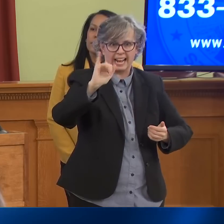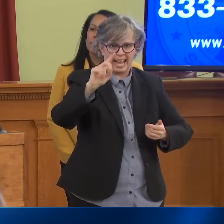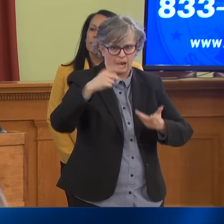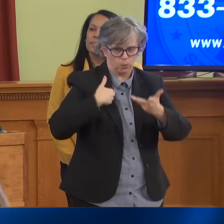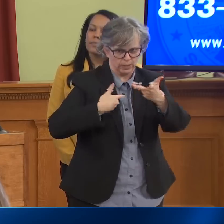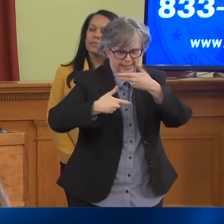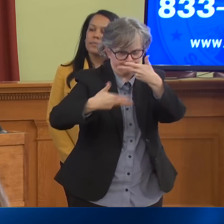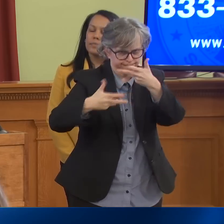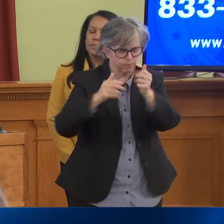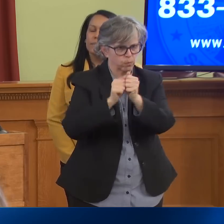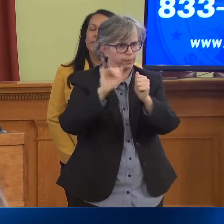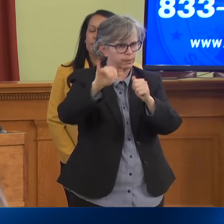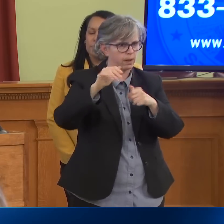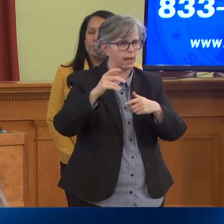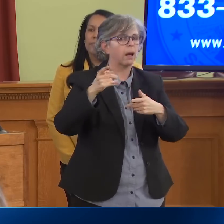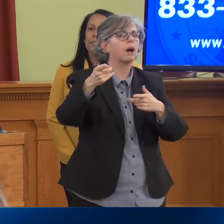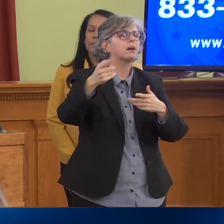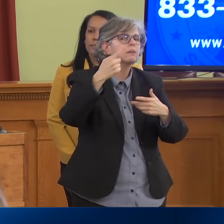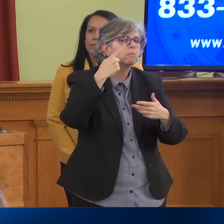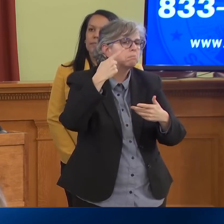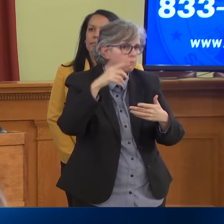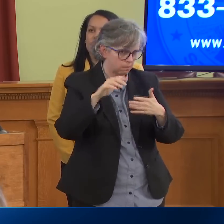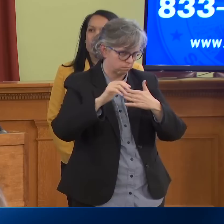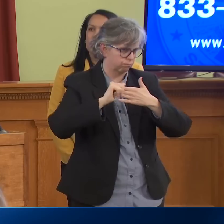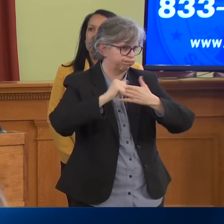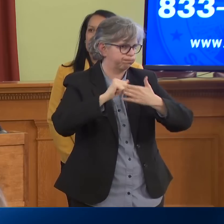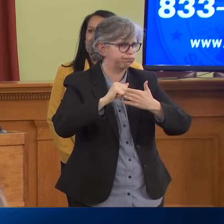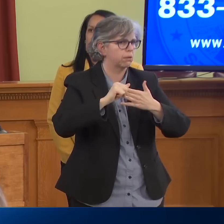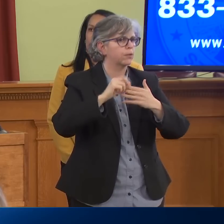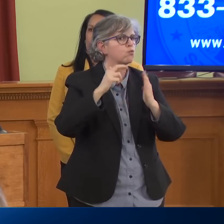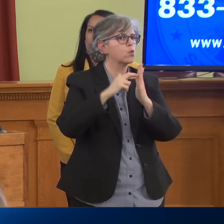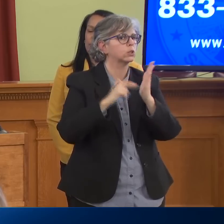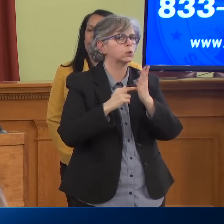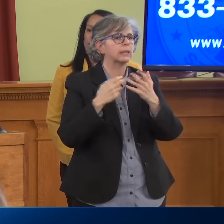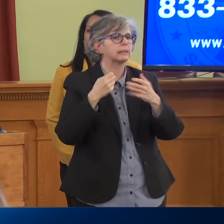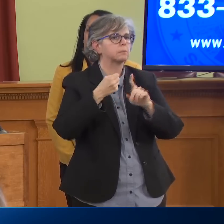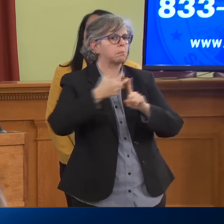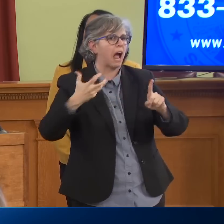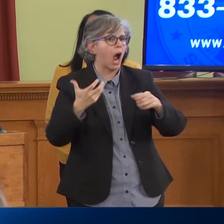TODAY. IN PARTNERSHIP WITH THE OHIO DEPARTMENT OF MEDICAID WERE FALLING EMERGENCY ROLES TO